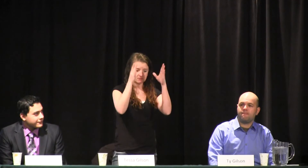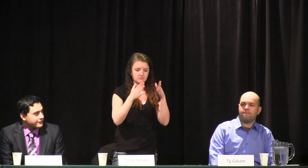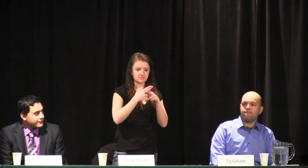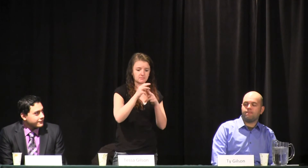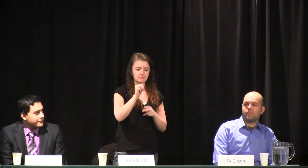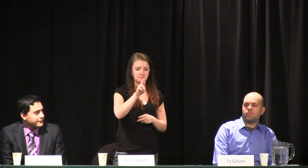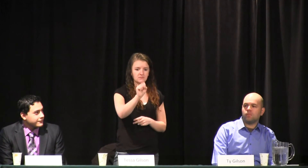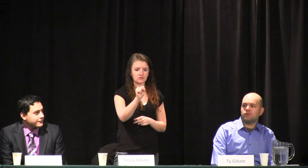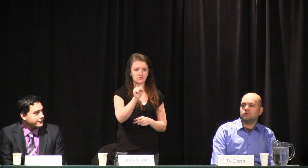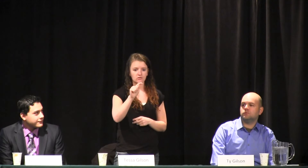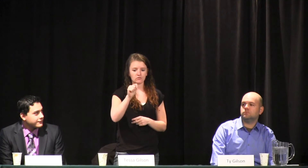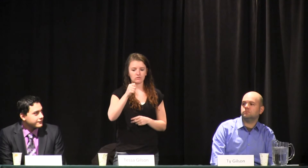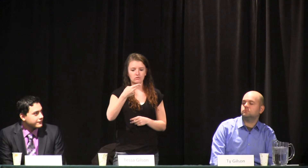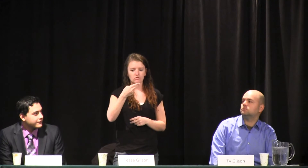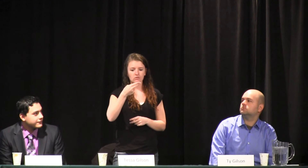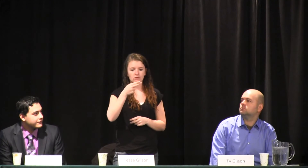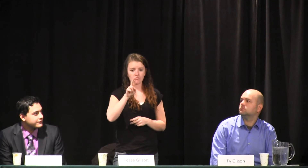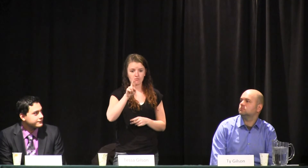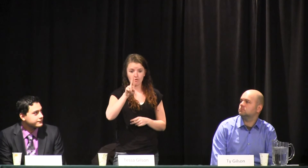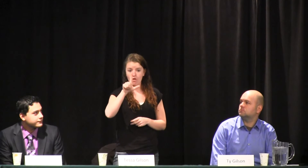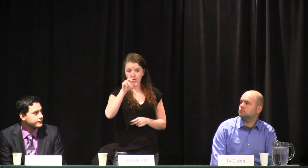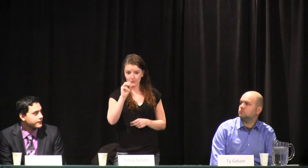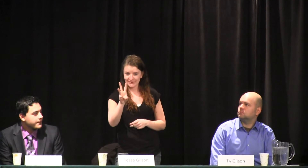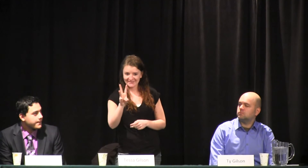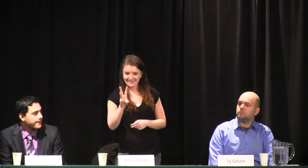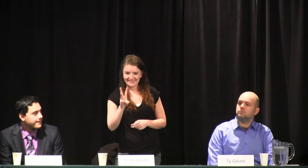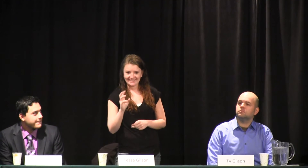I guess when I was eight -- or in eighth or ninth grade,